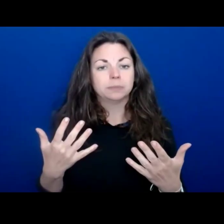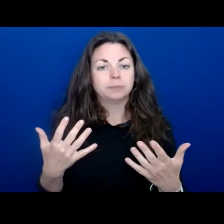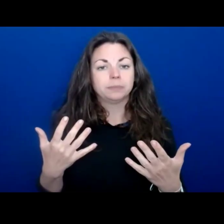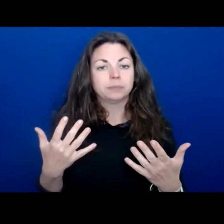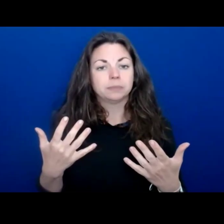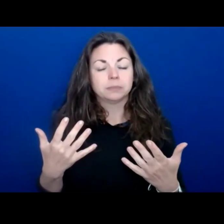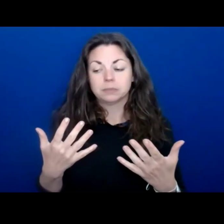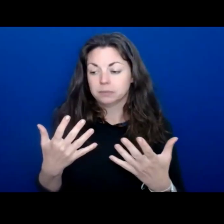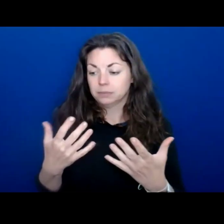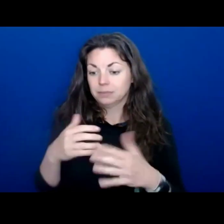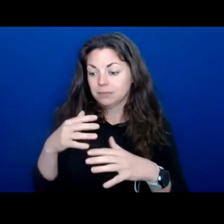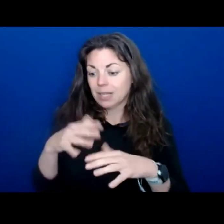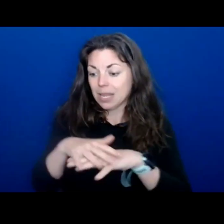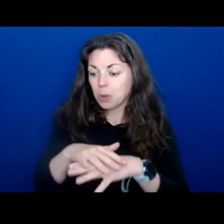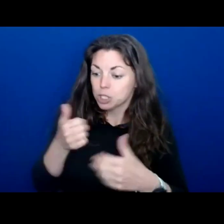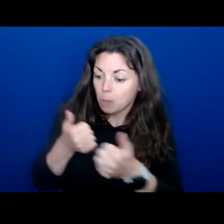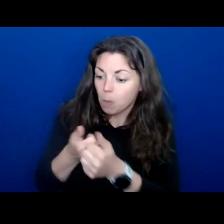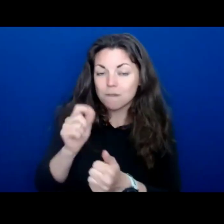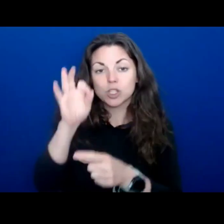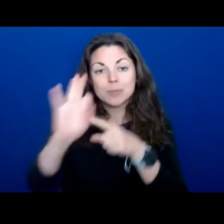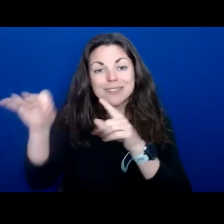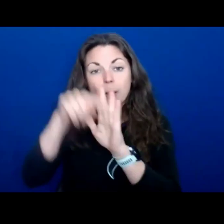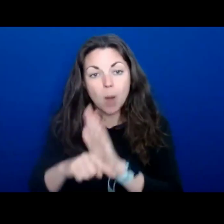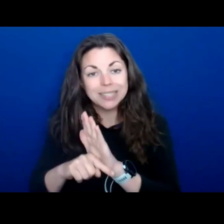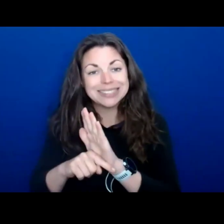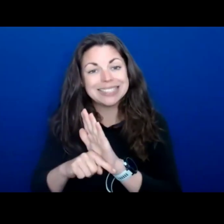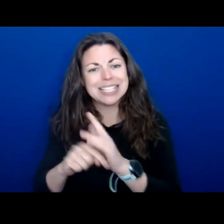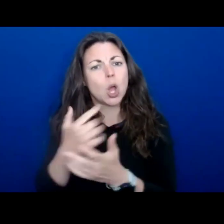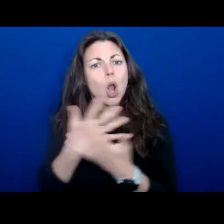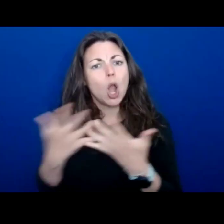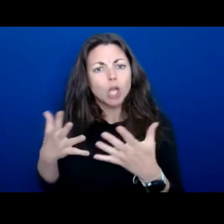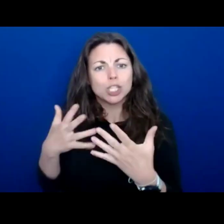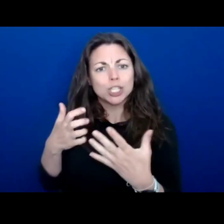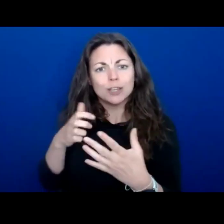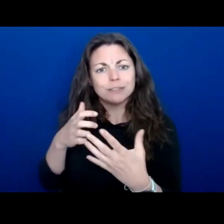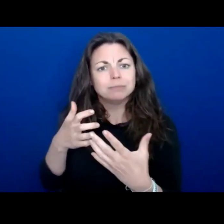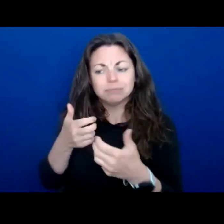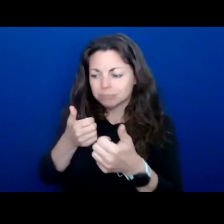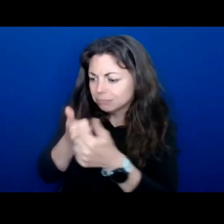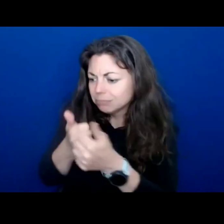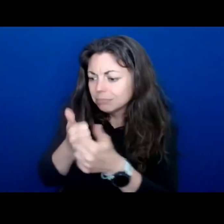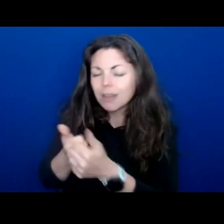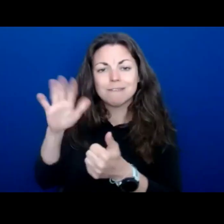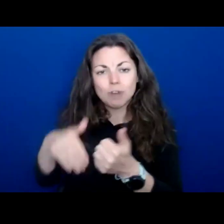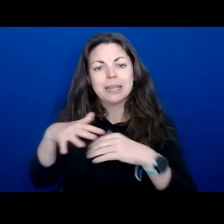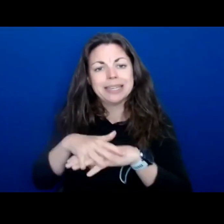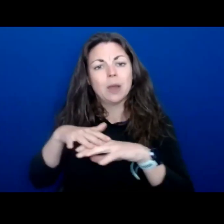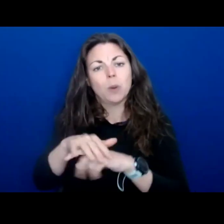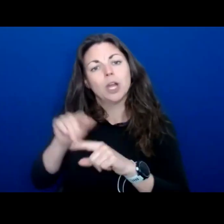policies, all sorts of different things. So we've really tried to get that role recognized more